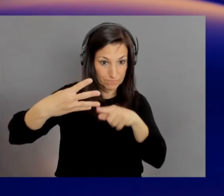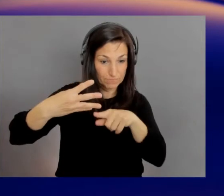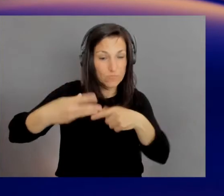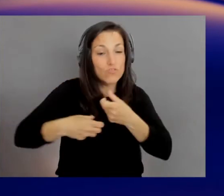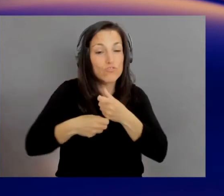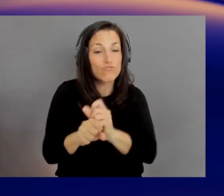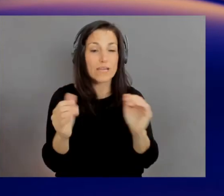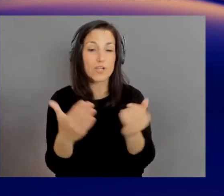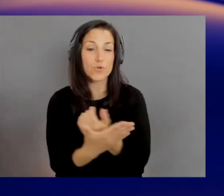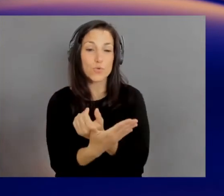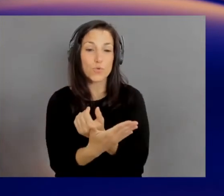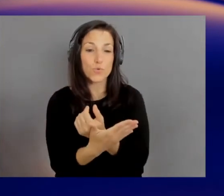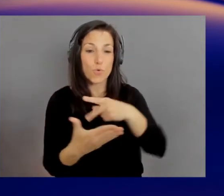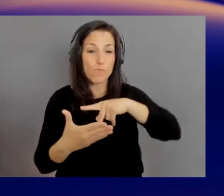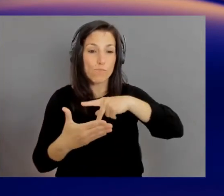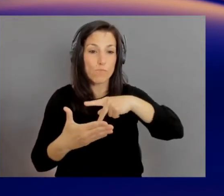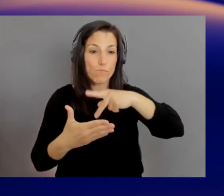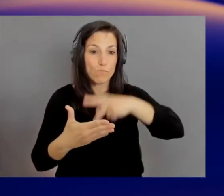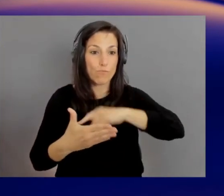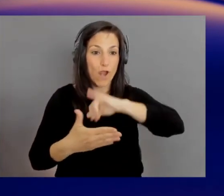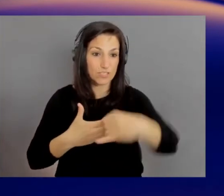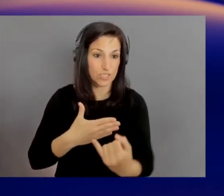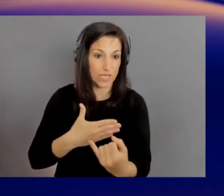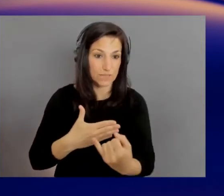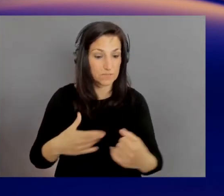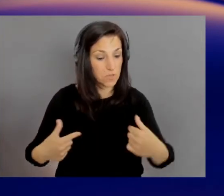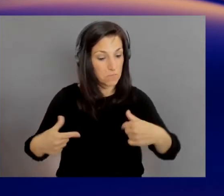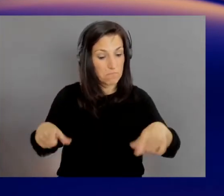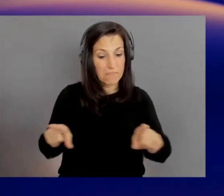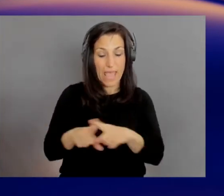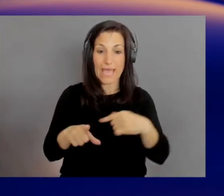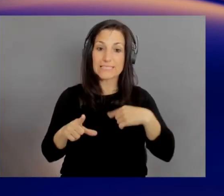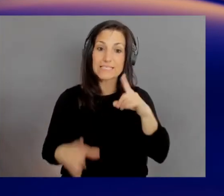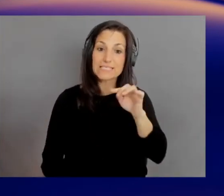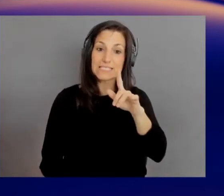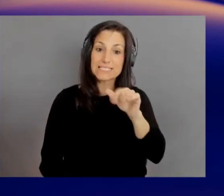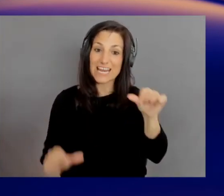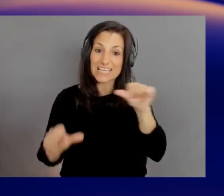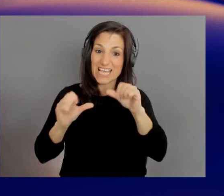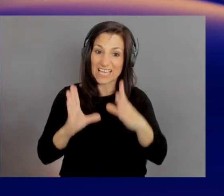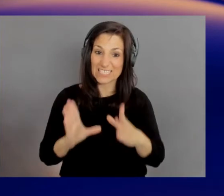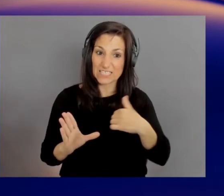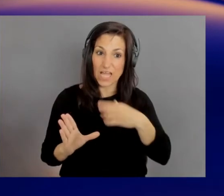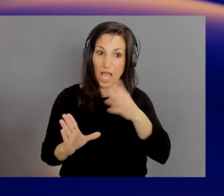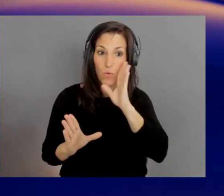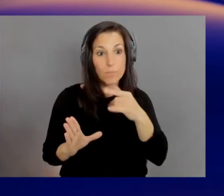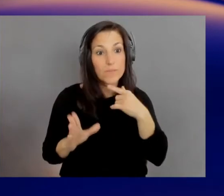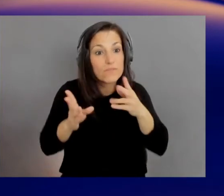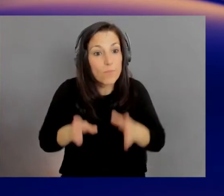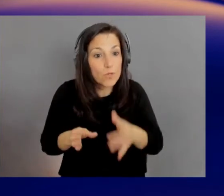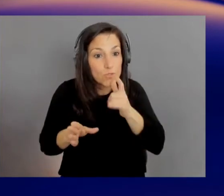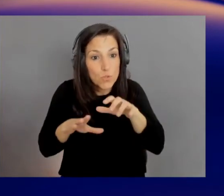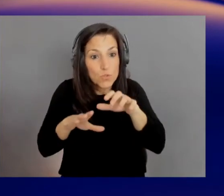So as a data scientist, I would be the one that's consuming the project. the creators of these projects are typically someone who's